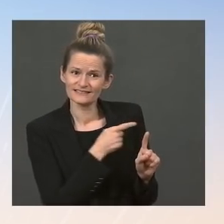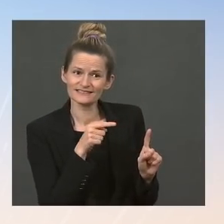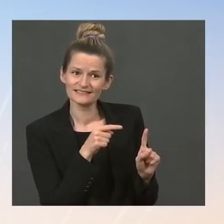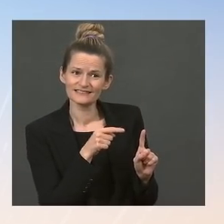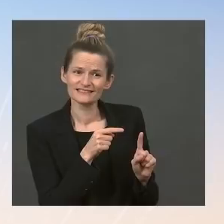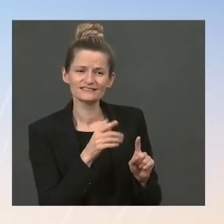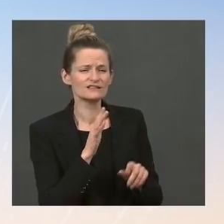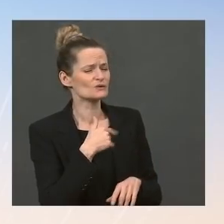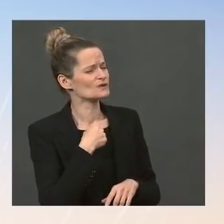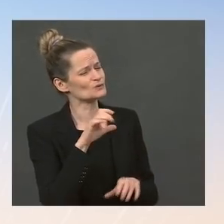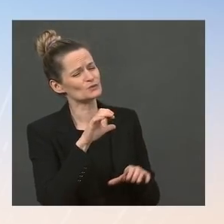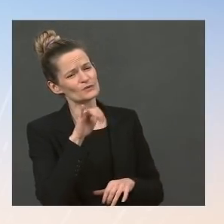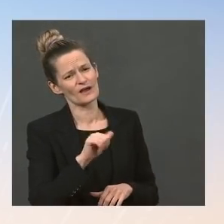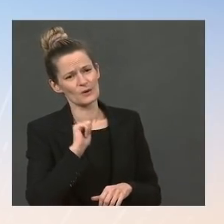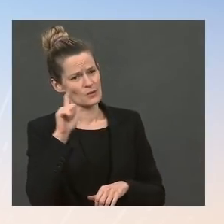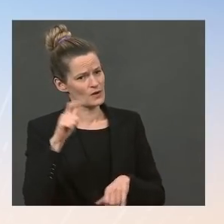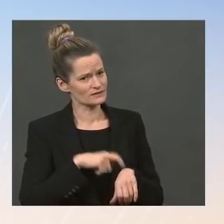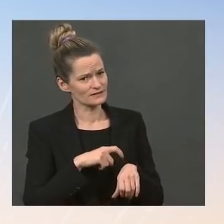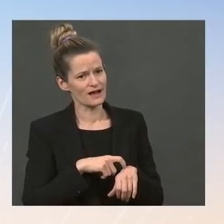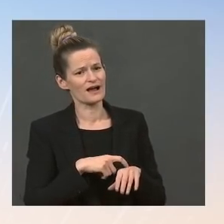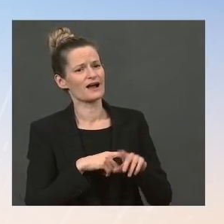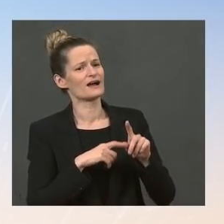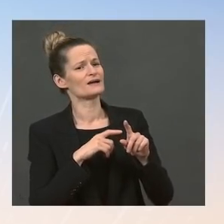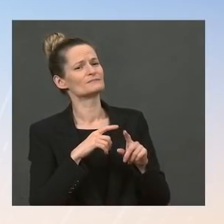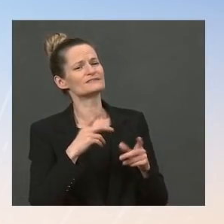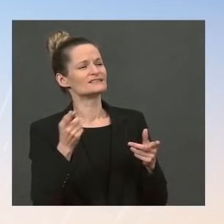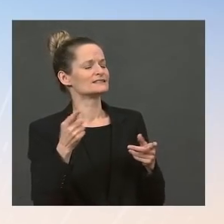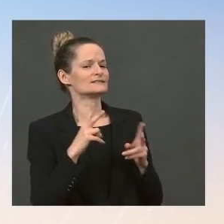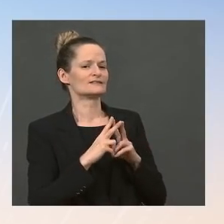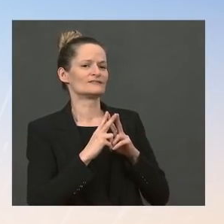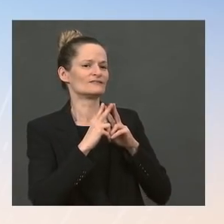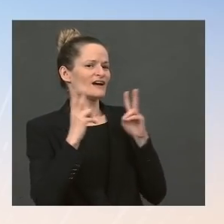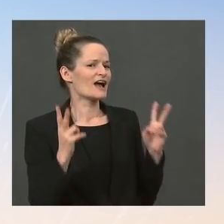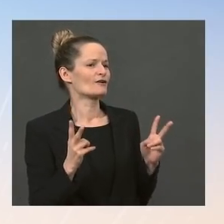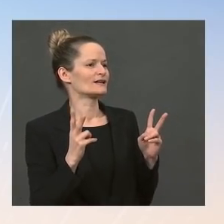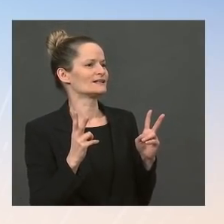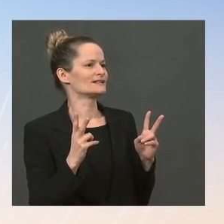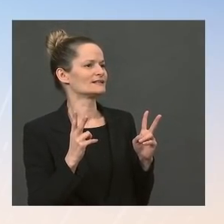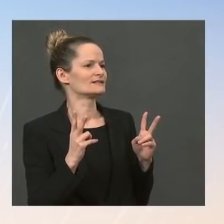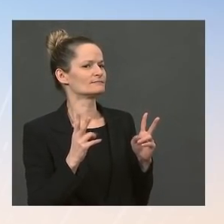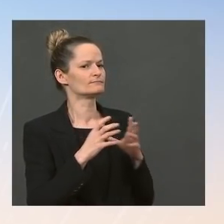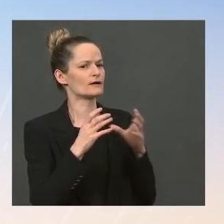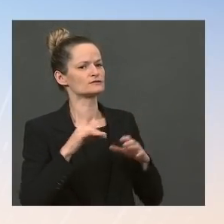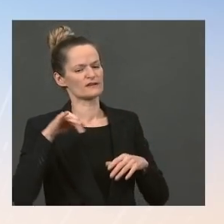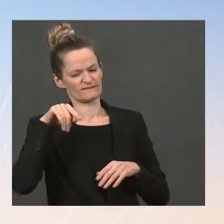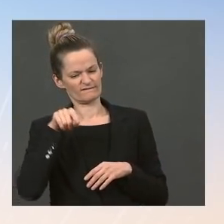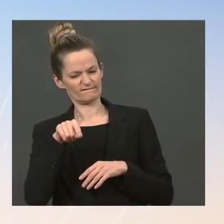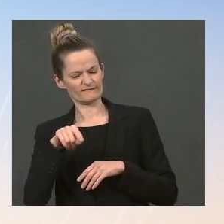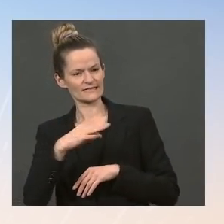It was a very early-stage call at a staff level -- staff to staff. And we weren't even at the point of discussing --